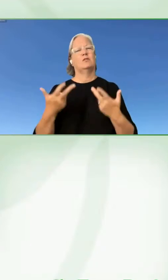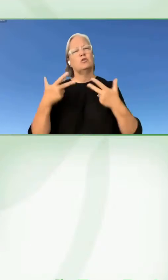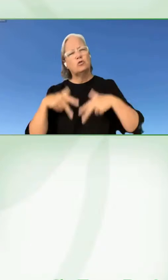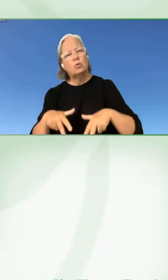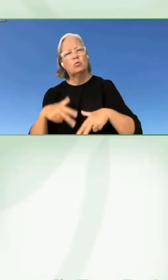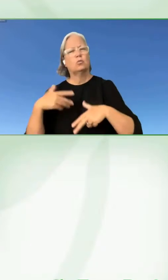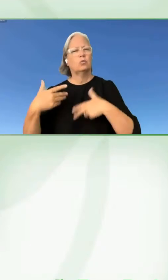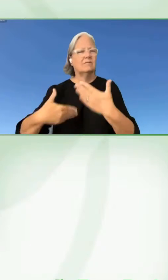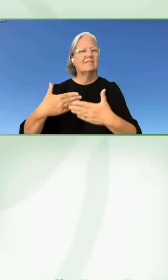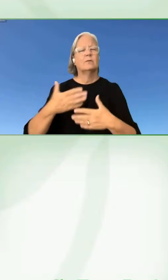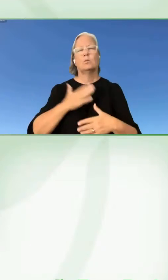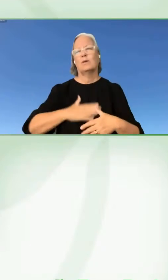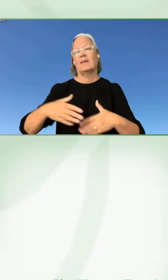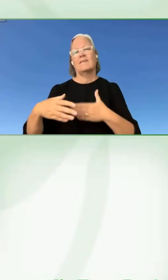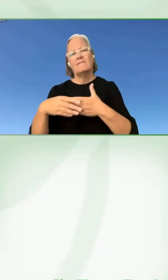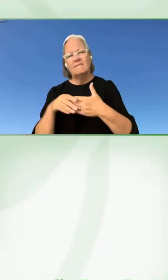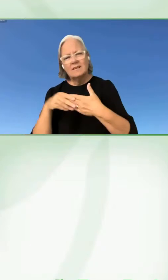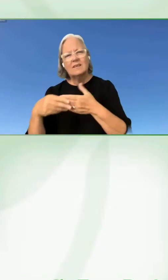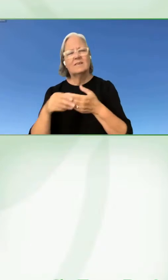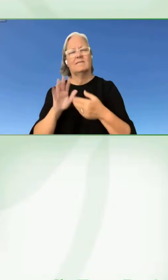can they do?